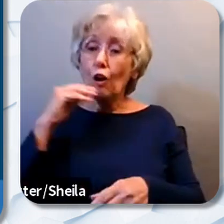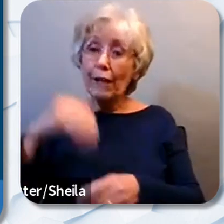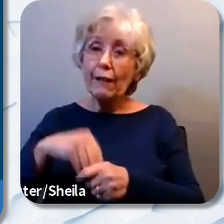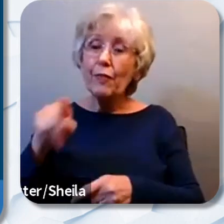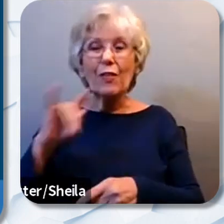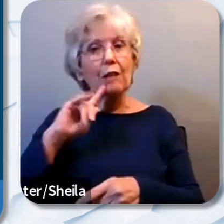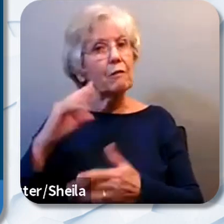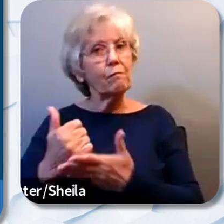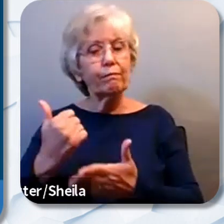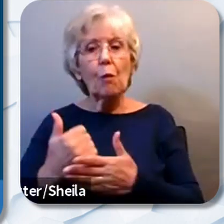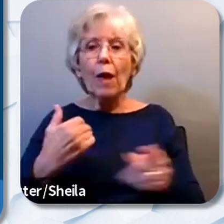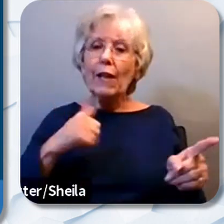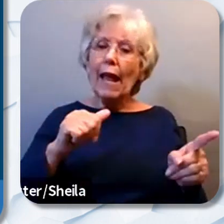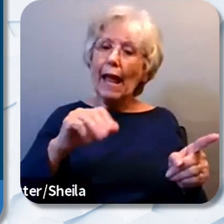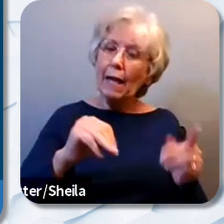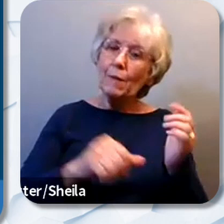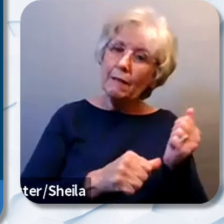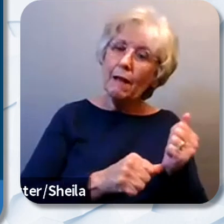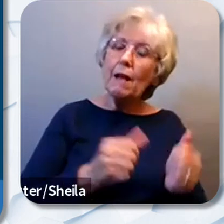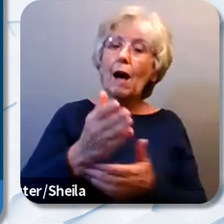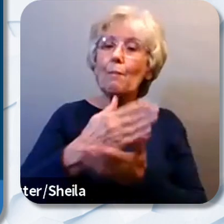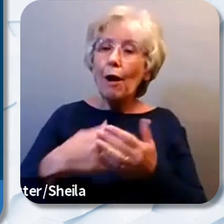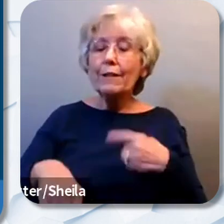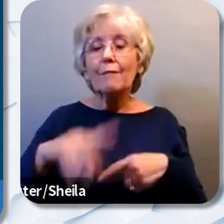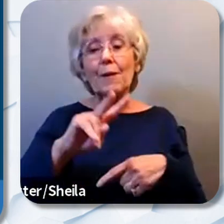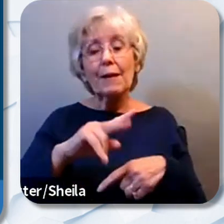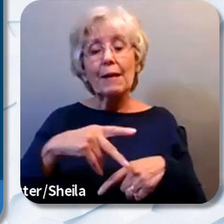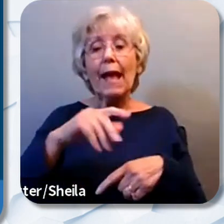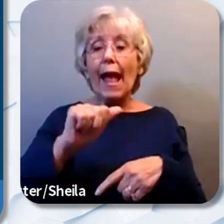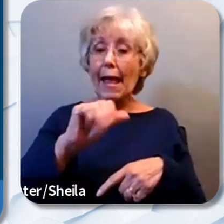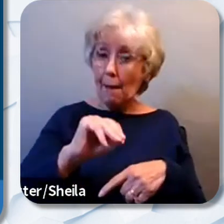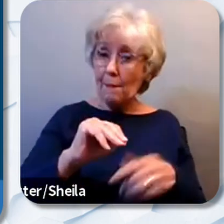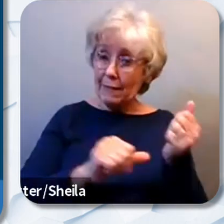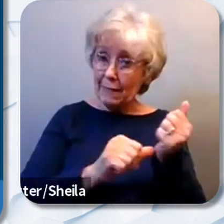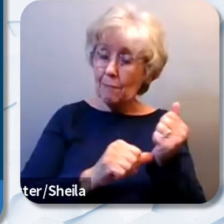and then a part time an assistant and a part time assistant and they those two assistants also have